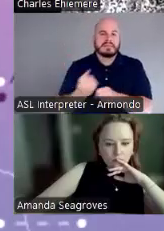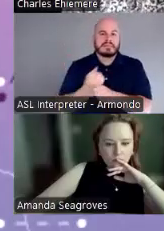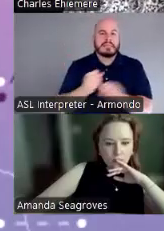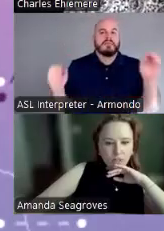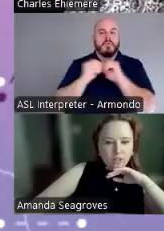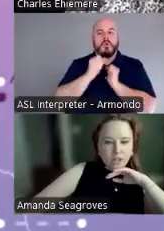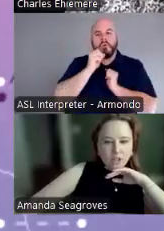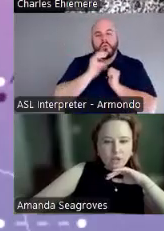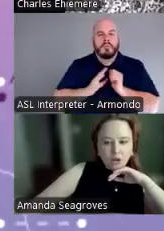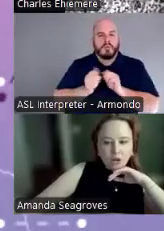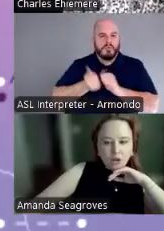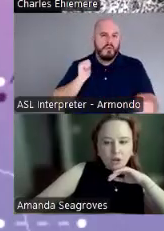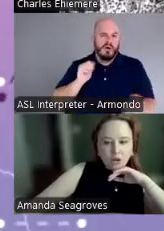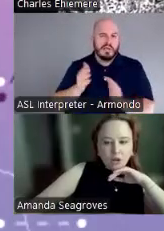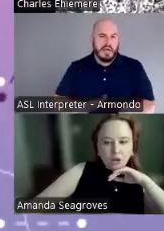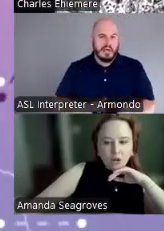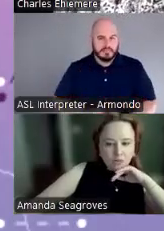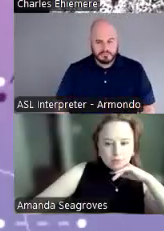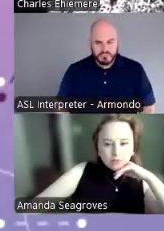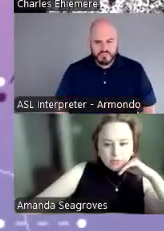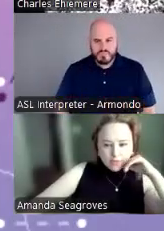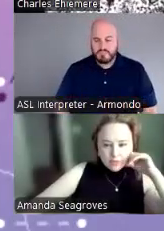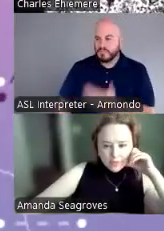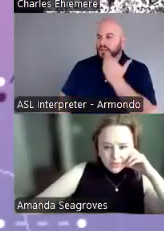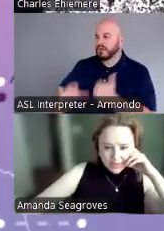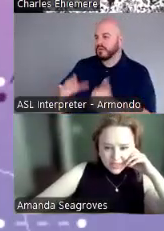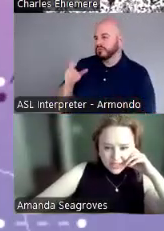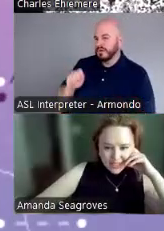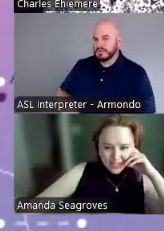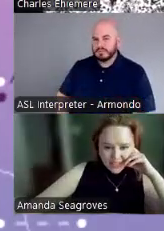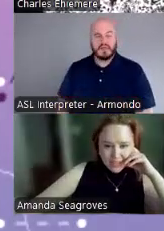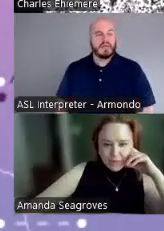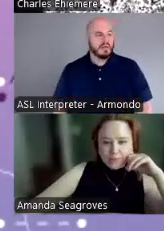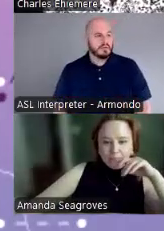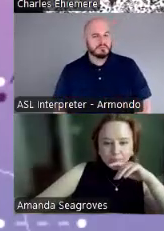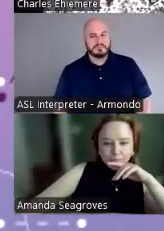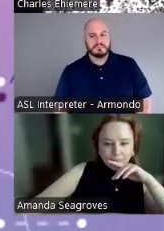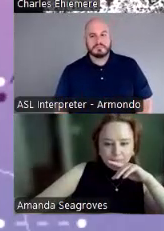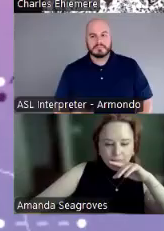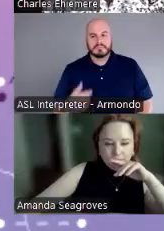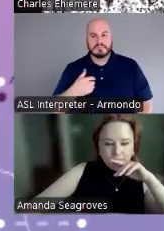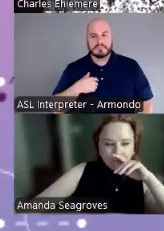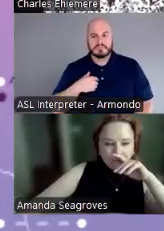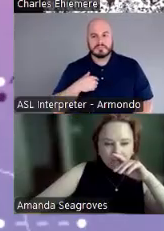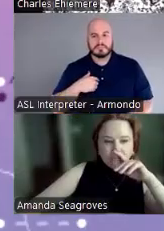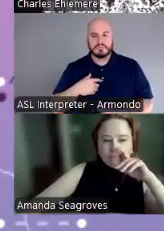Thank you, Charles. So I will pause here-- yeah. So I'll pause here for questions,